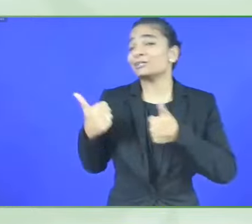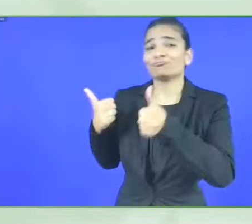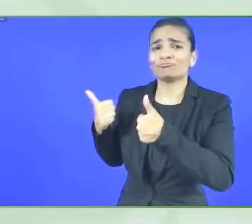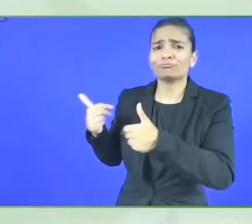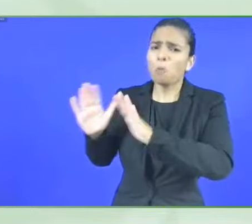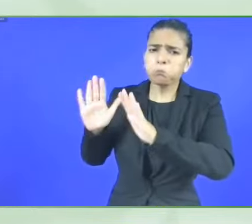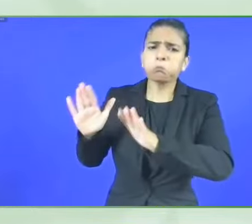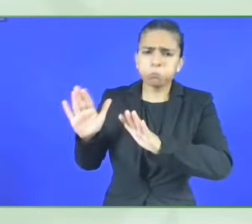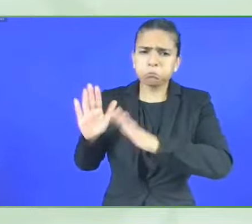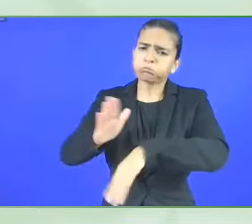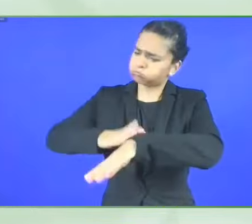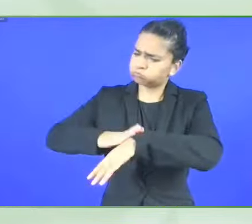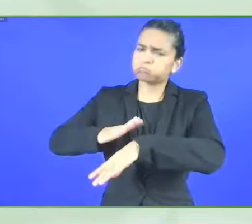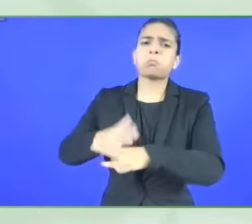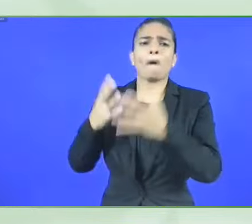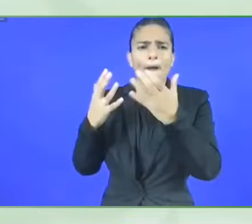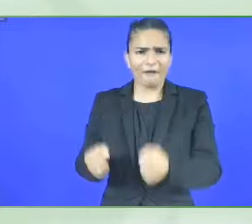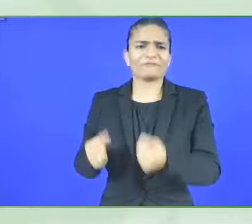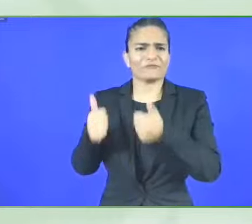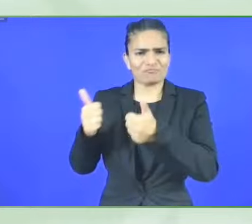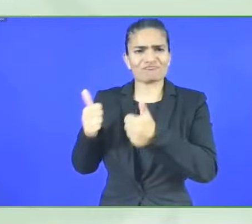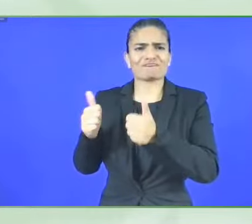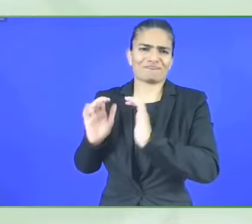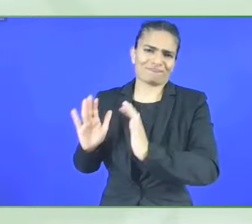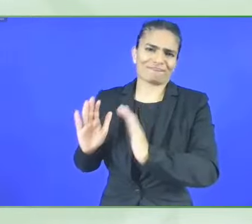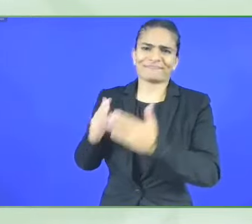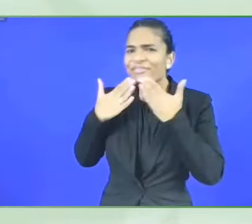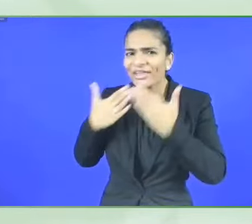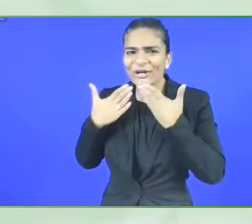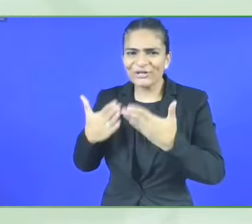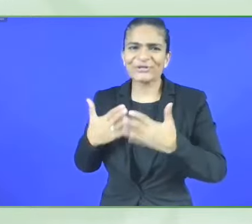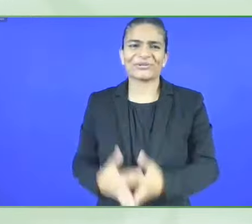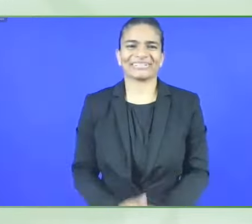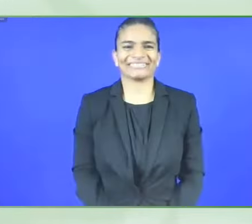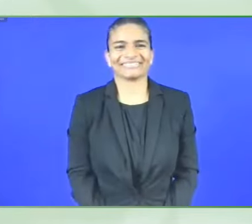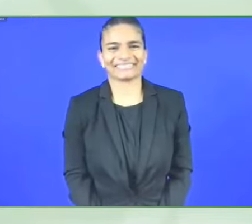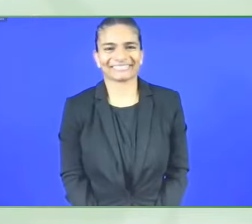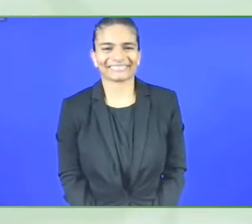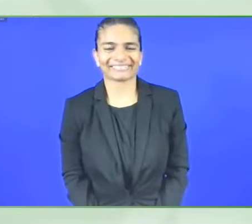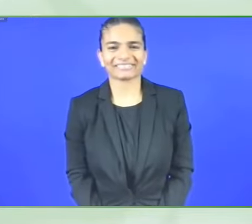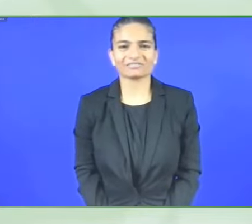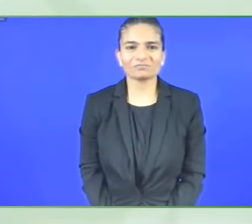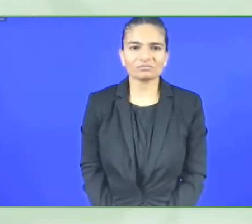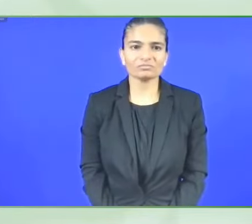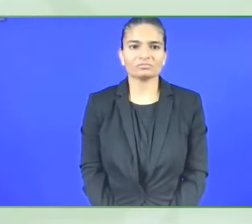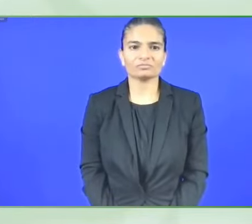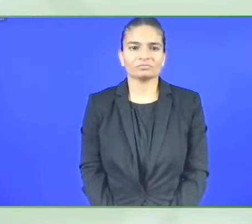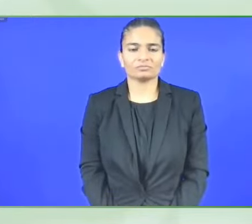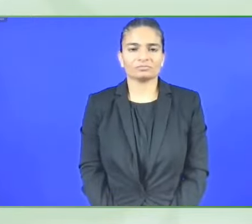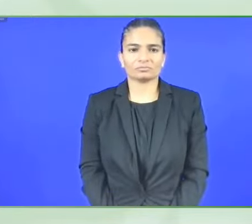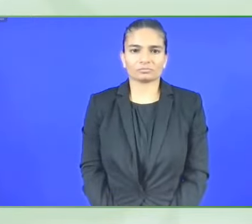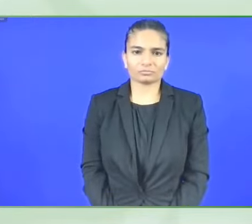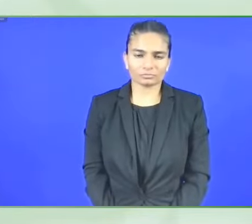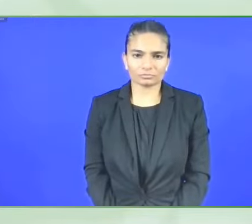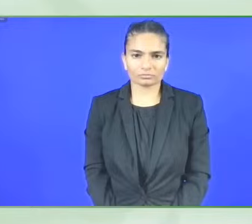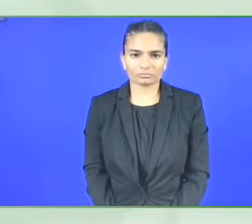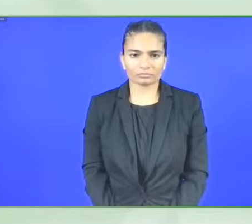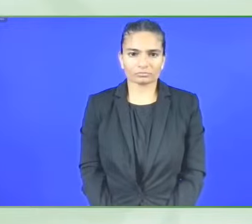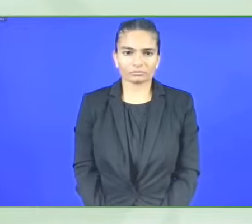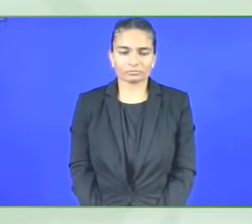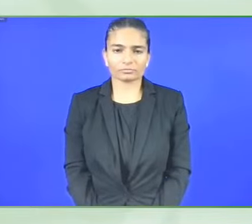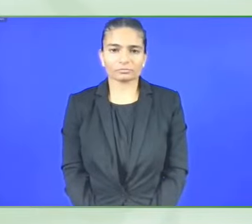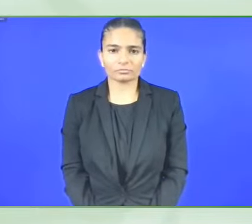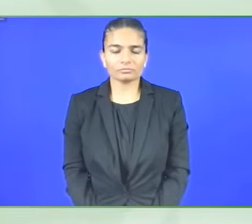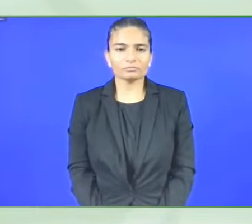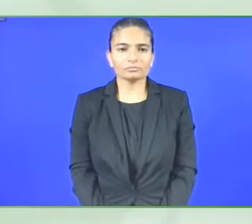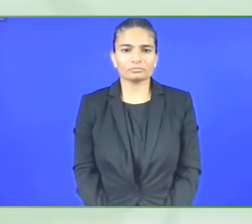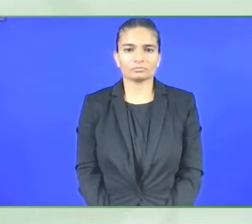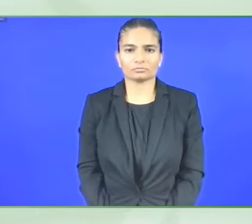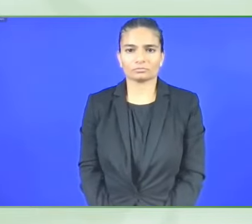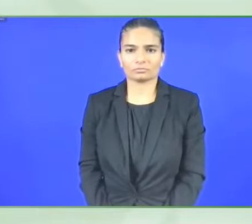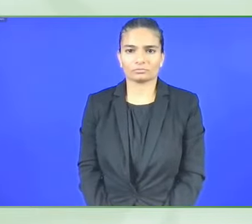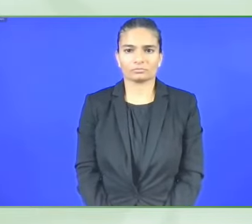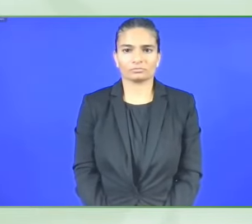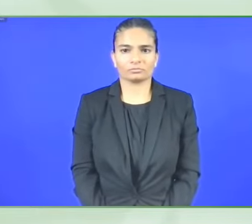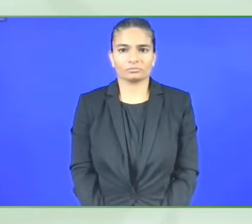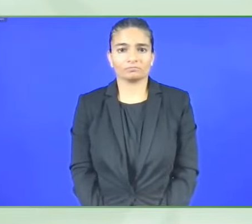Universal Design definitely has a place at Zero Project, as Camilla said, it has been